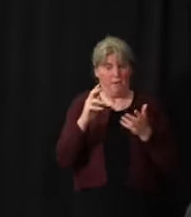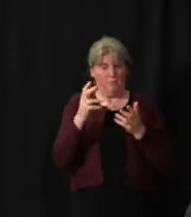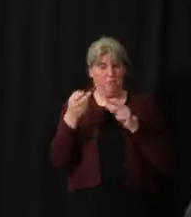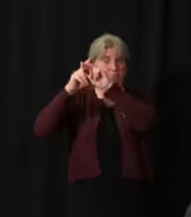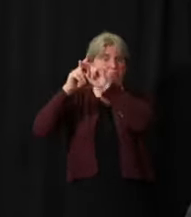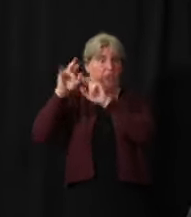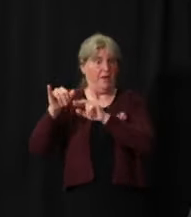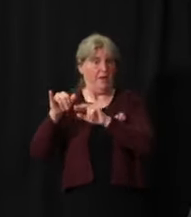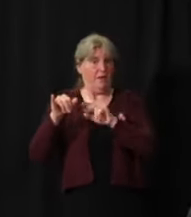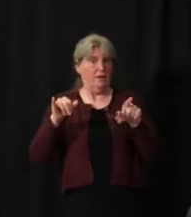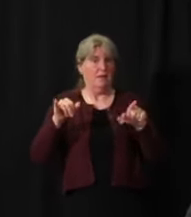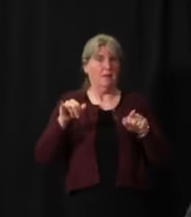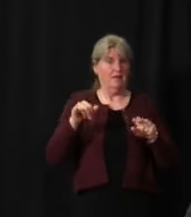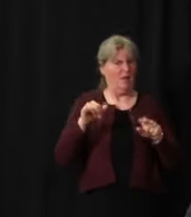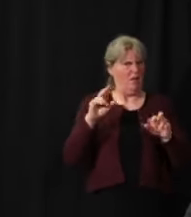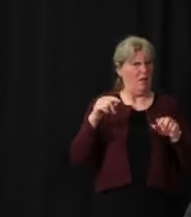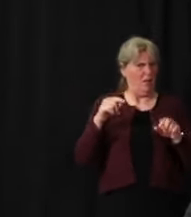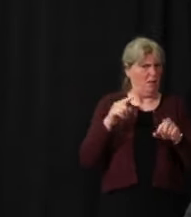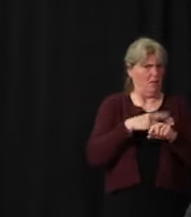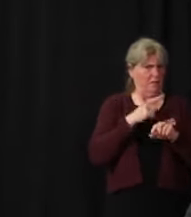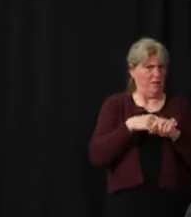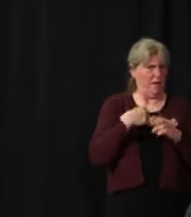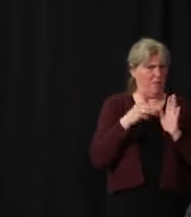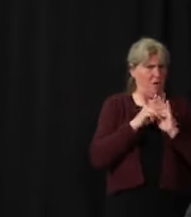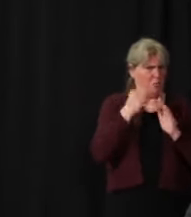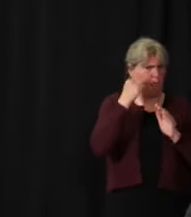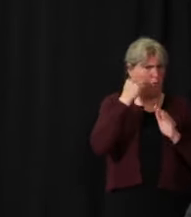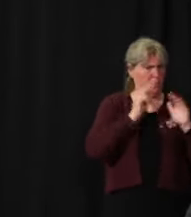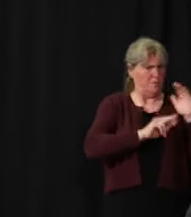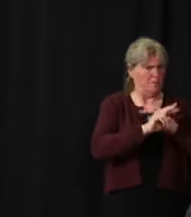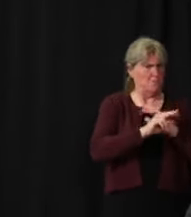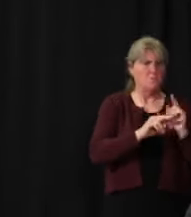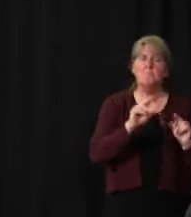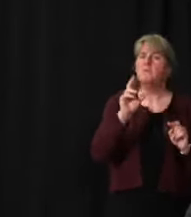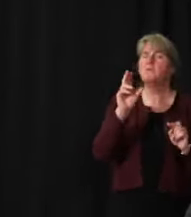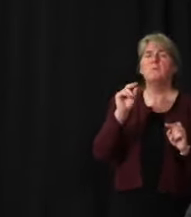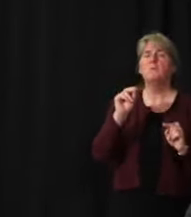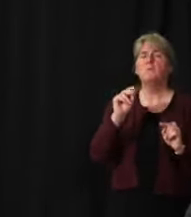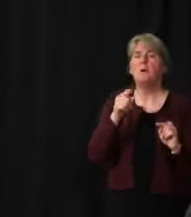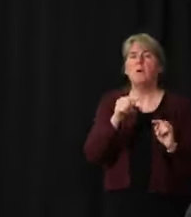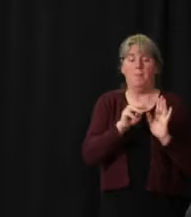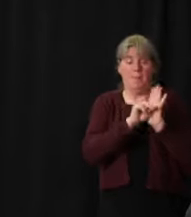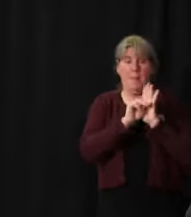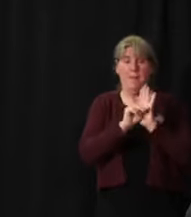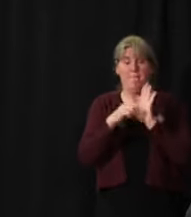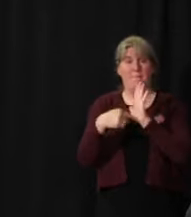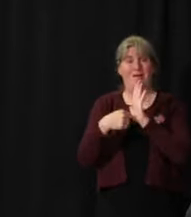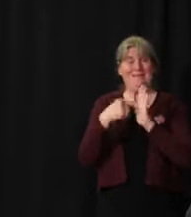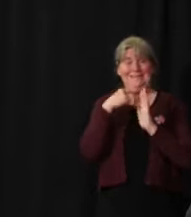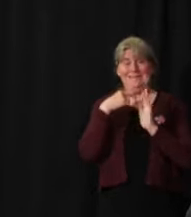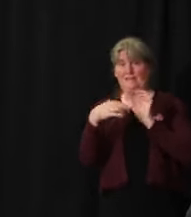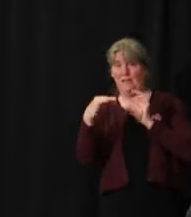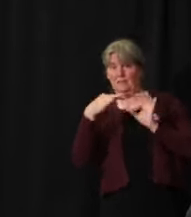cases that we see here? Good question again.